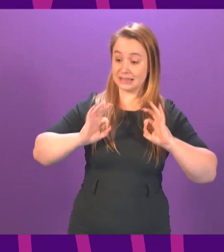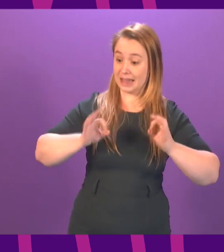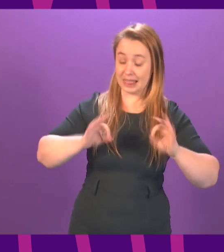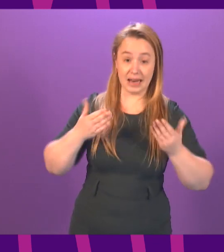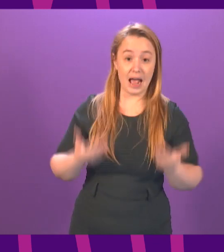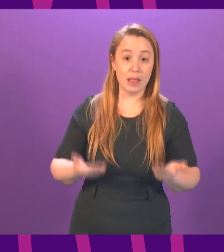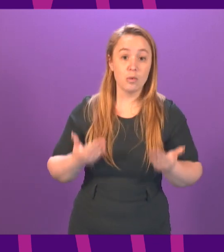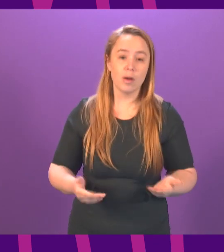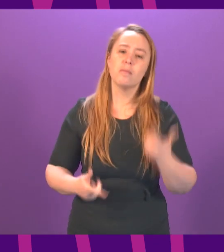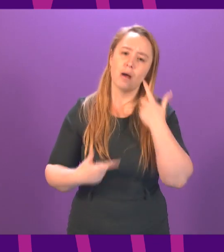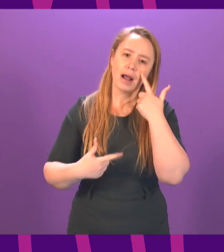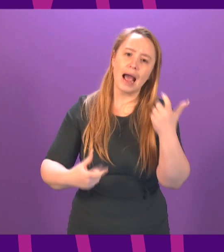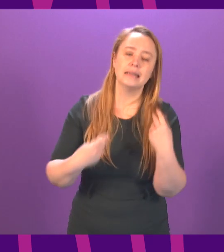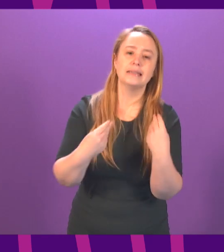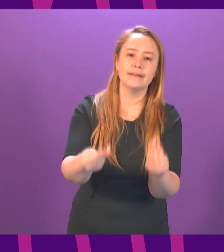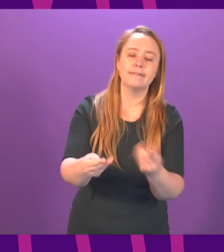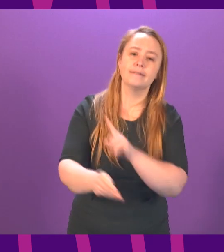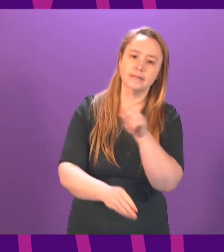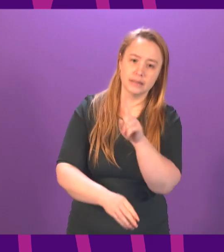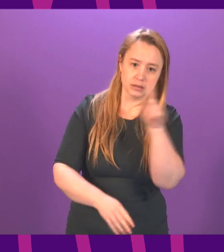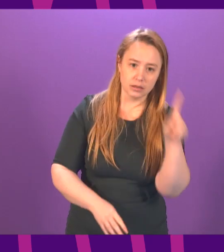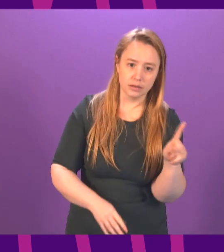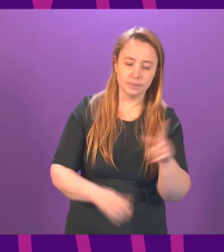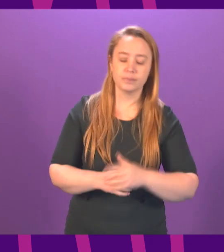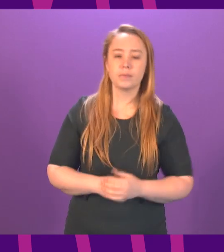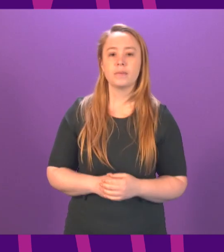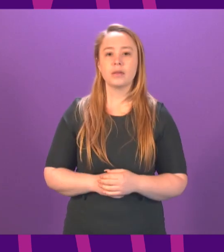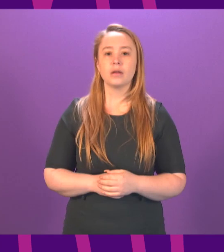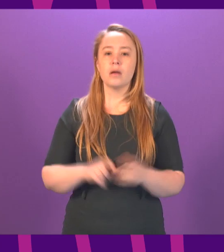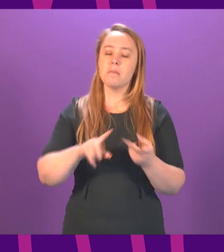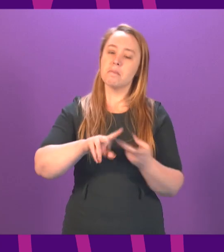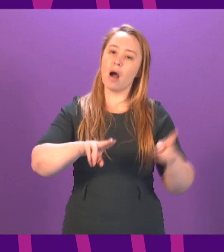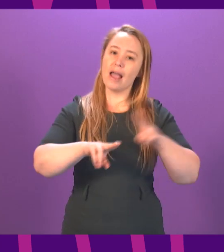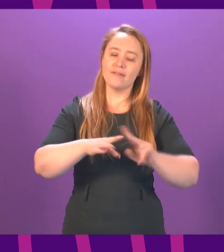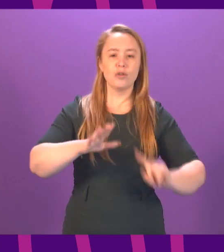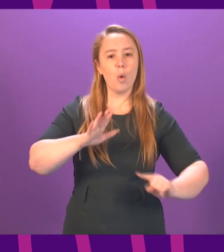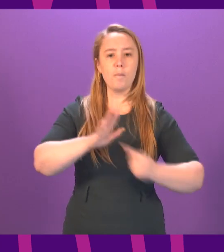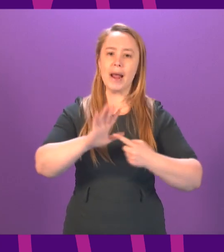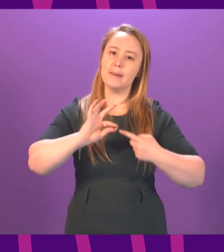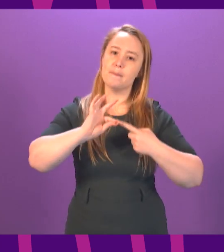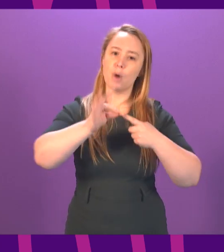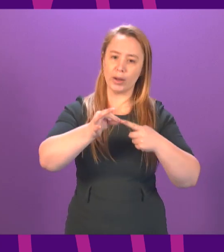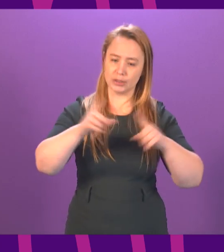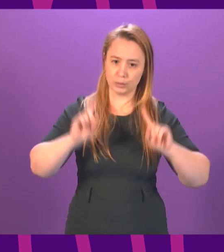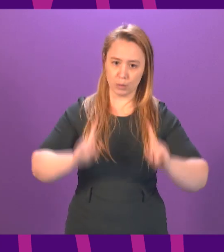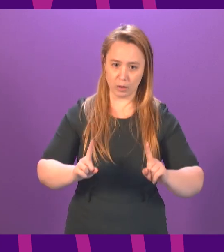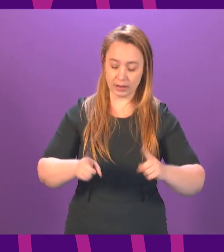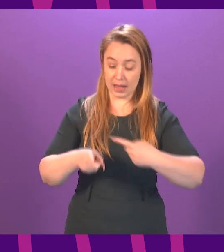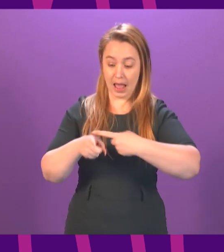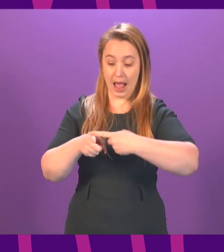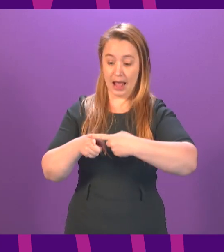I say to Jackie Baillie that, if her central proposition is that England has done so much